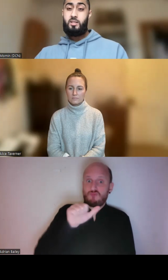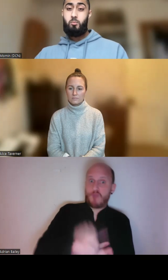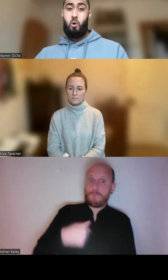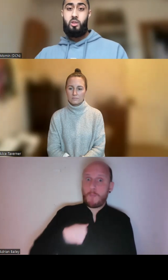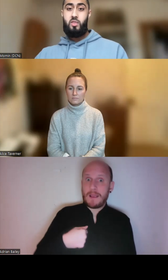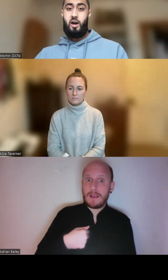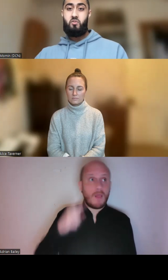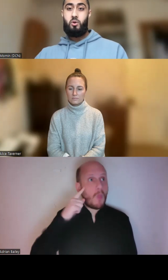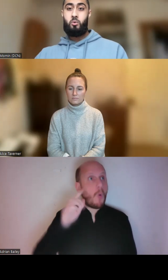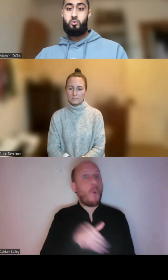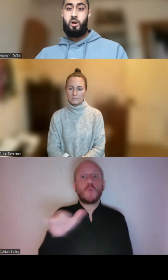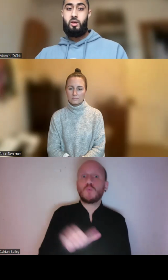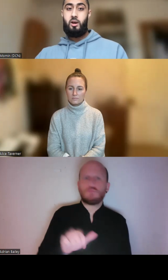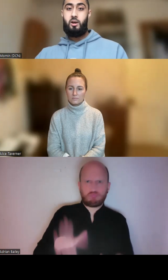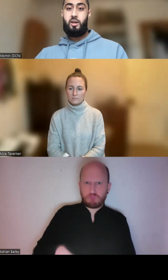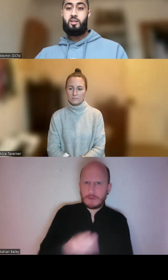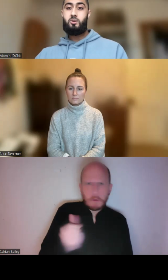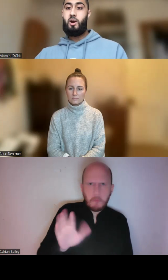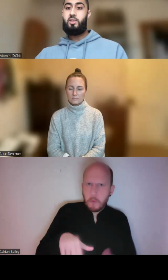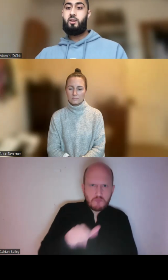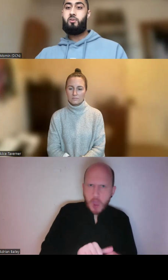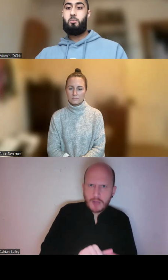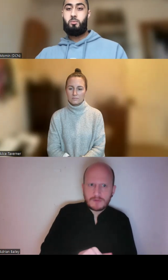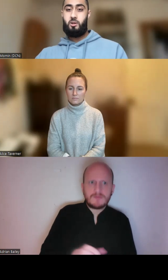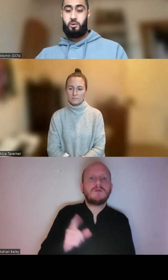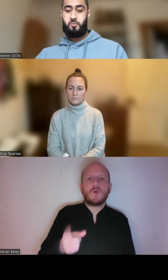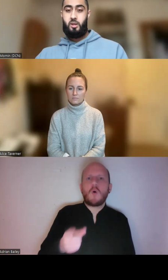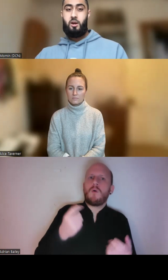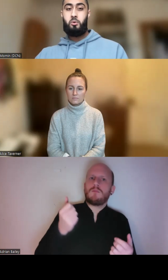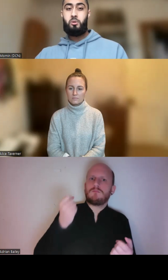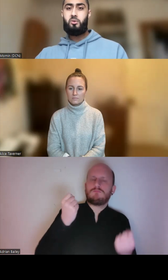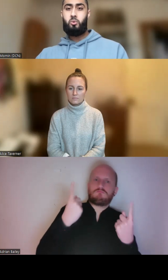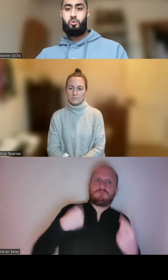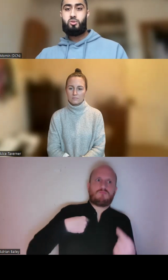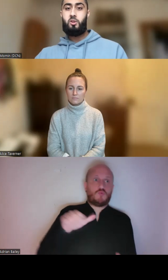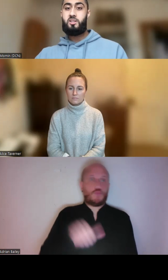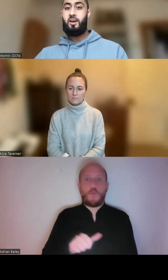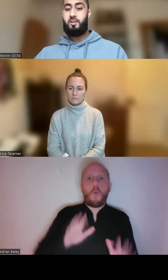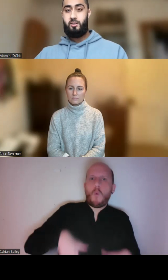It's important that everyone knows whether it is the right thing for them to be doing. I will be going through some alternatives